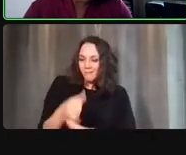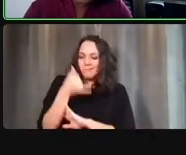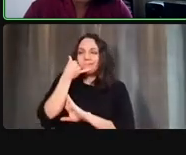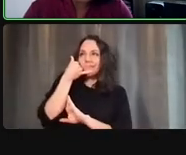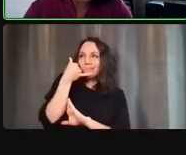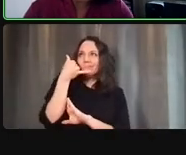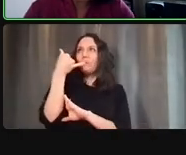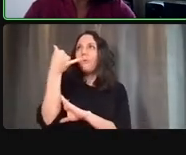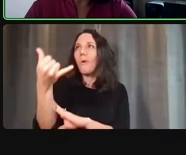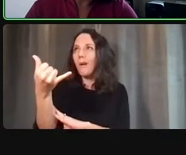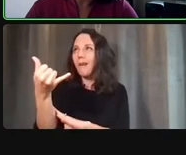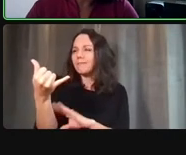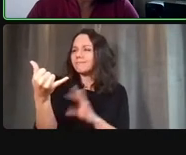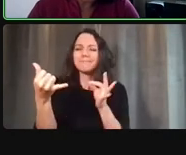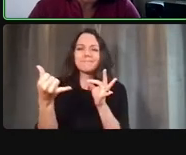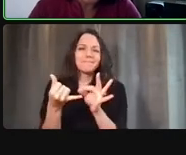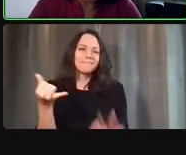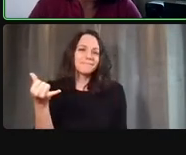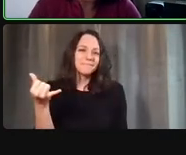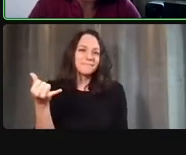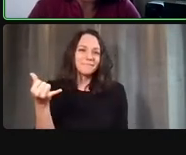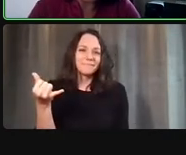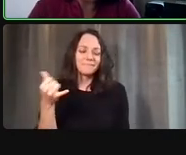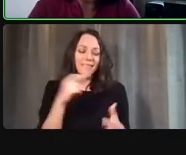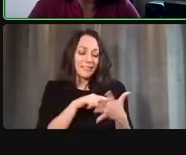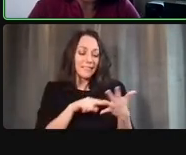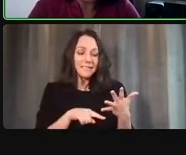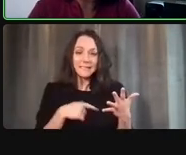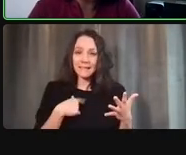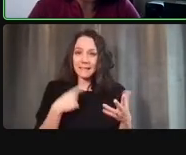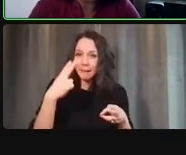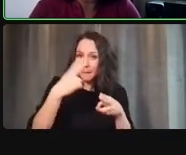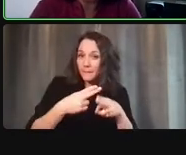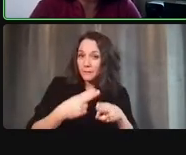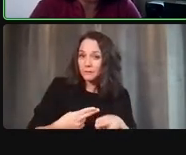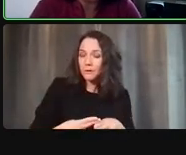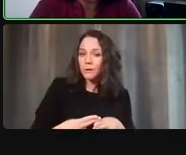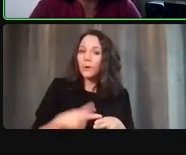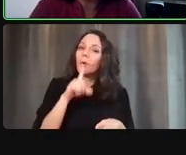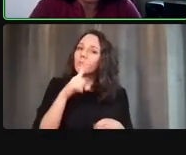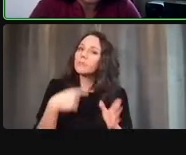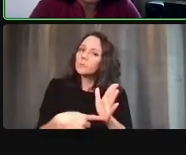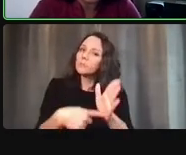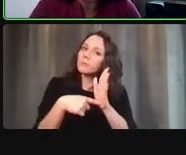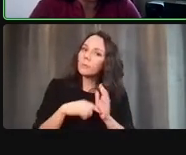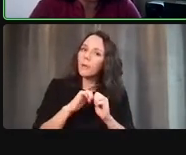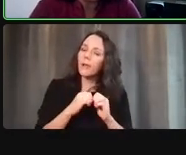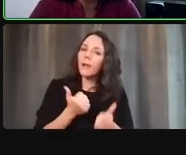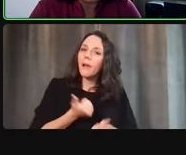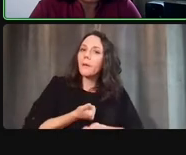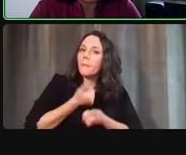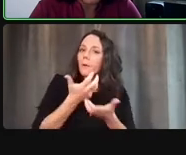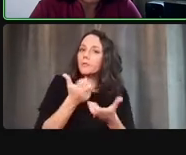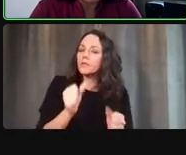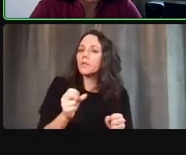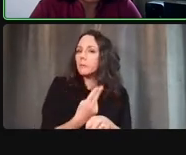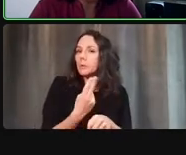All of these things that I mentioned really show how poetry can be used to foster mental wellness.